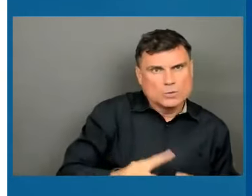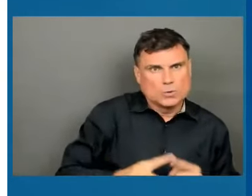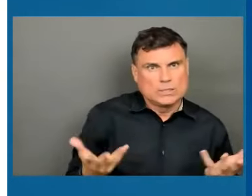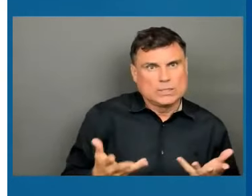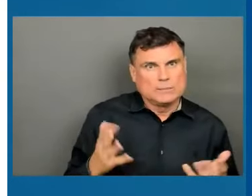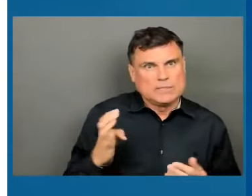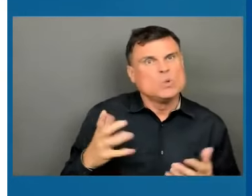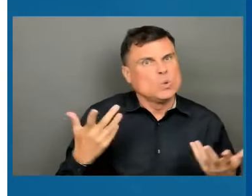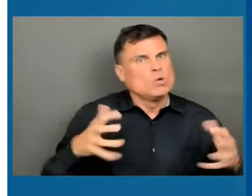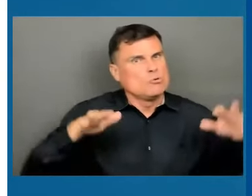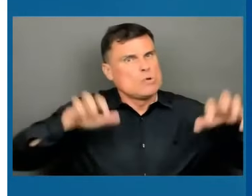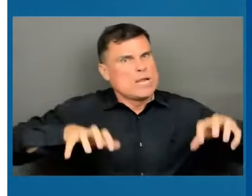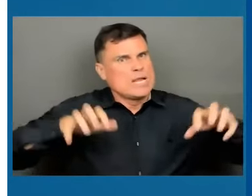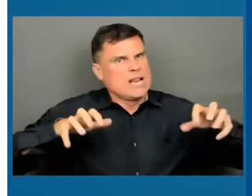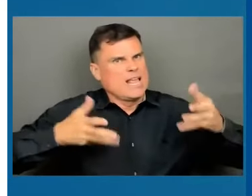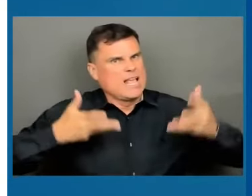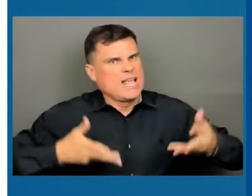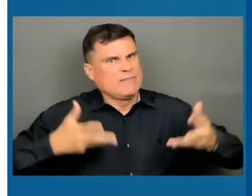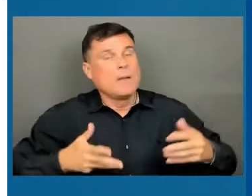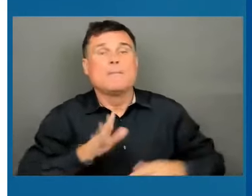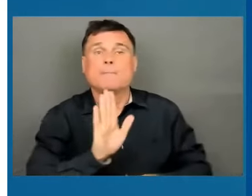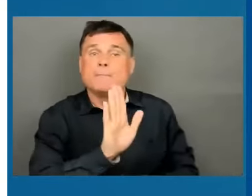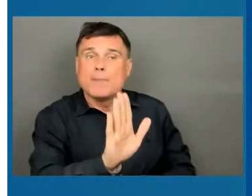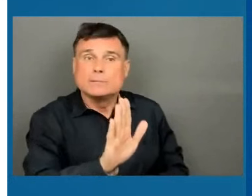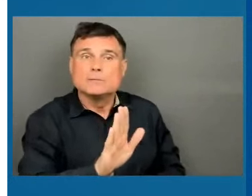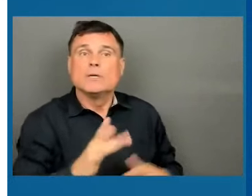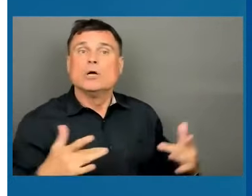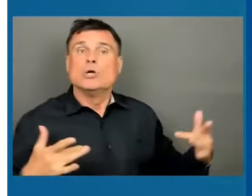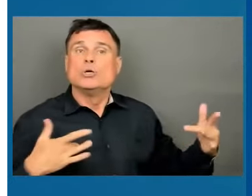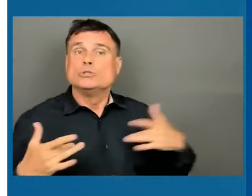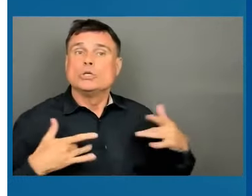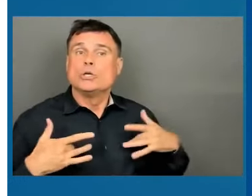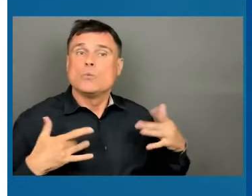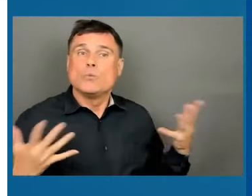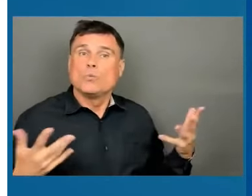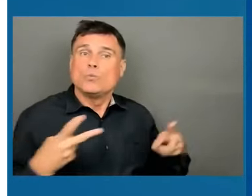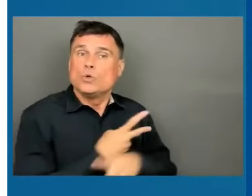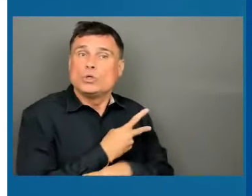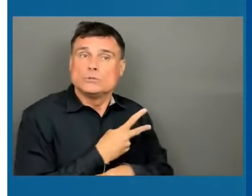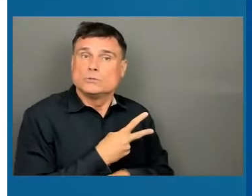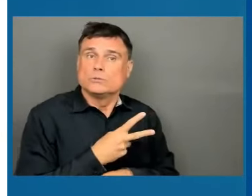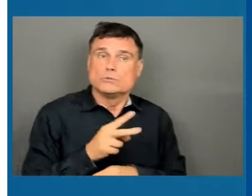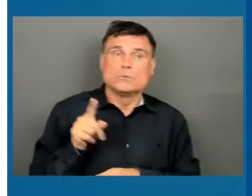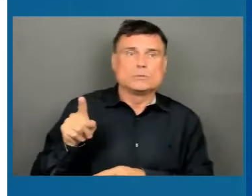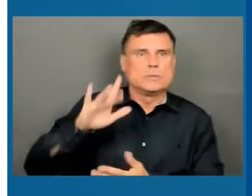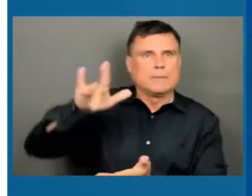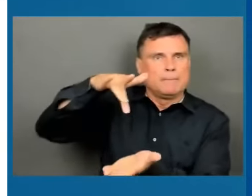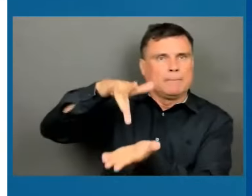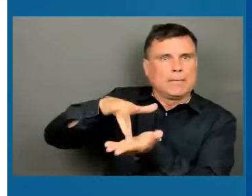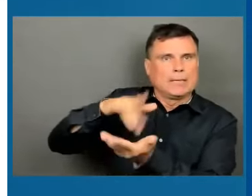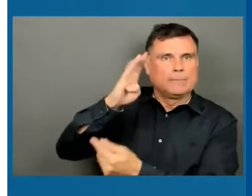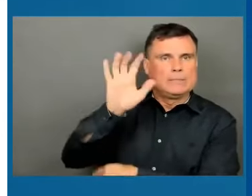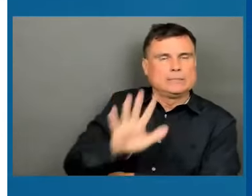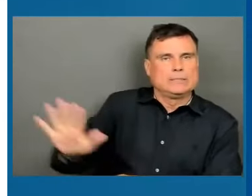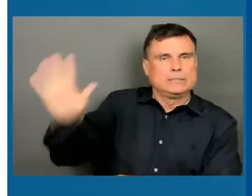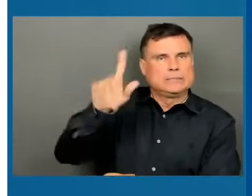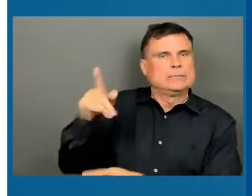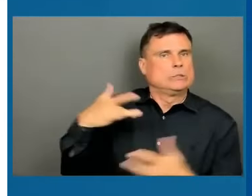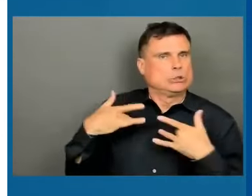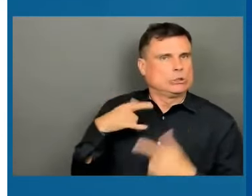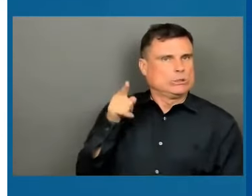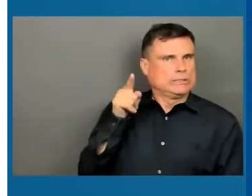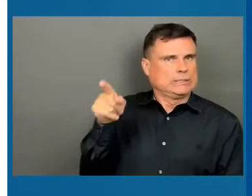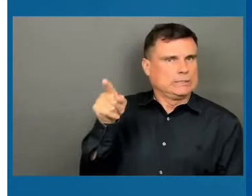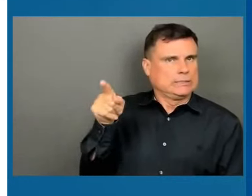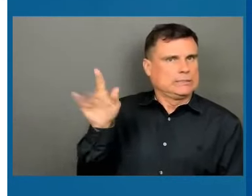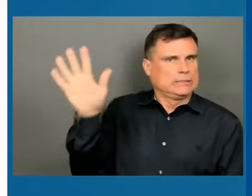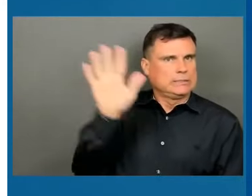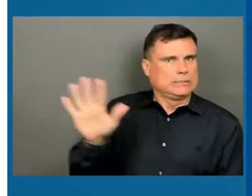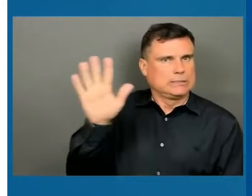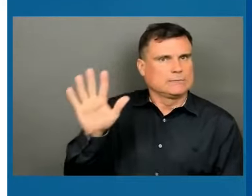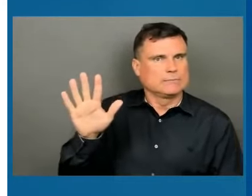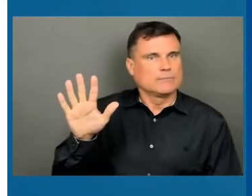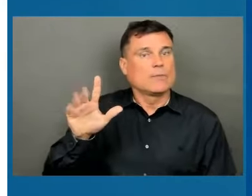are of course in the interior so